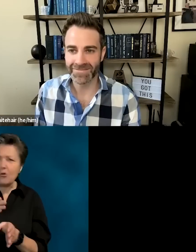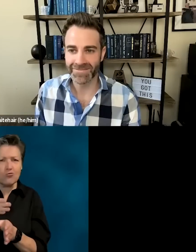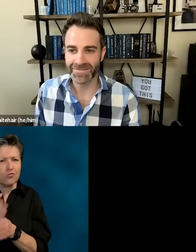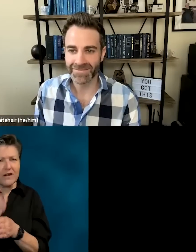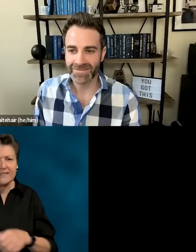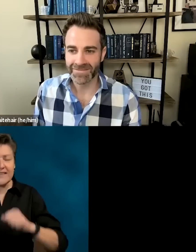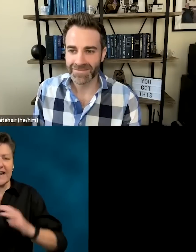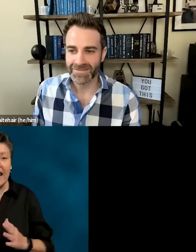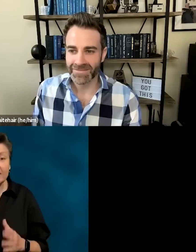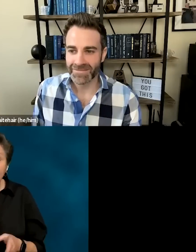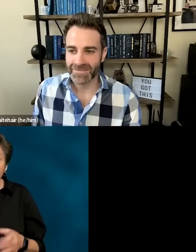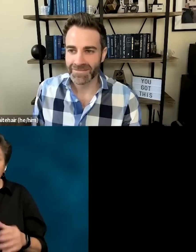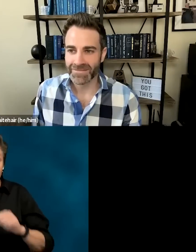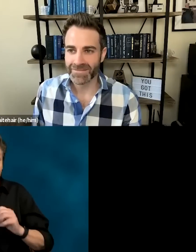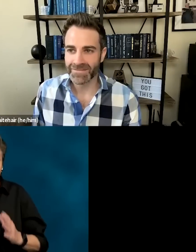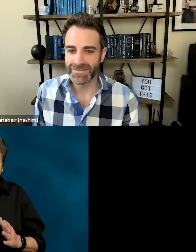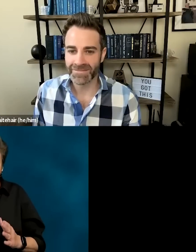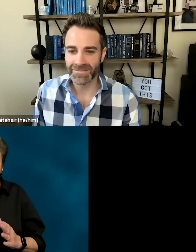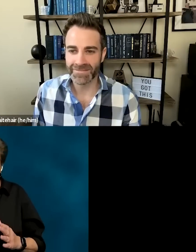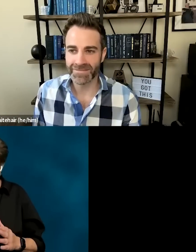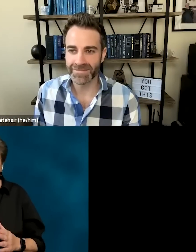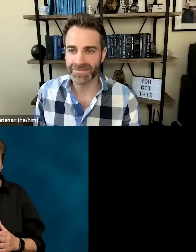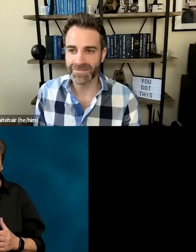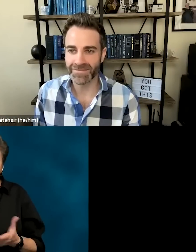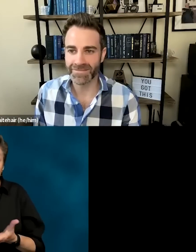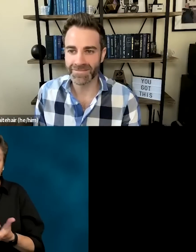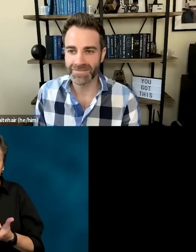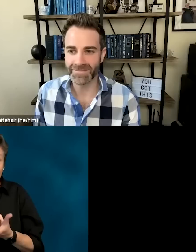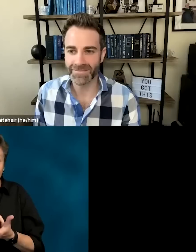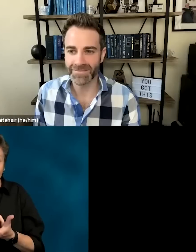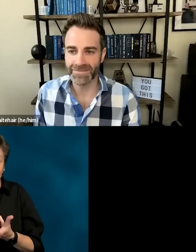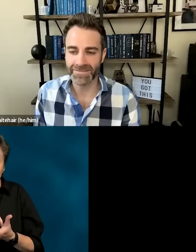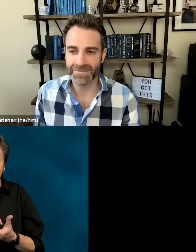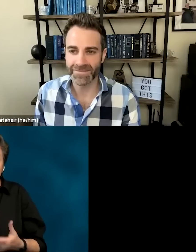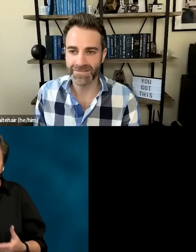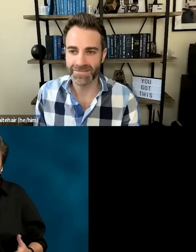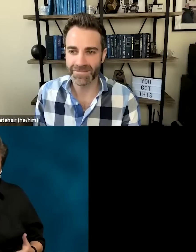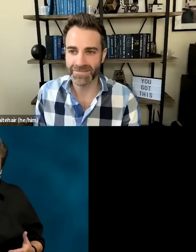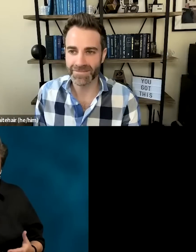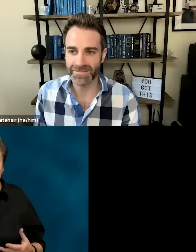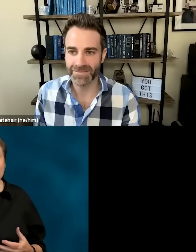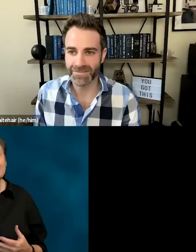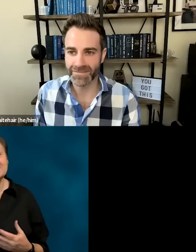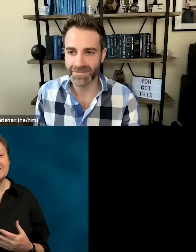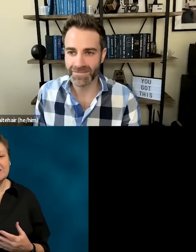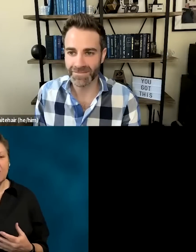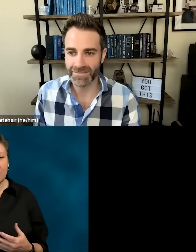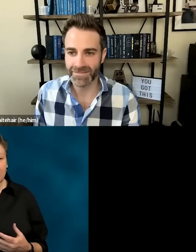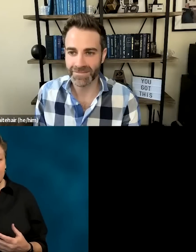Acting isn't for the faint of heart and to the untrained eye can appear to many outside the profession that having a successful acting career